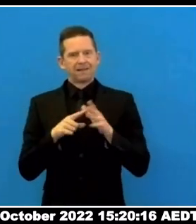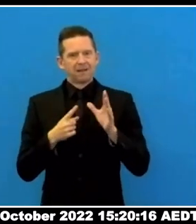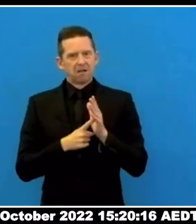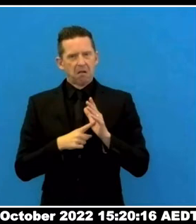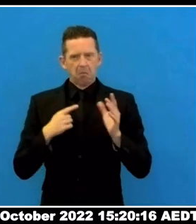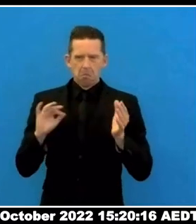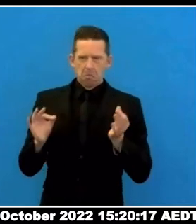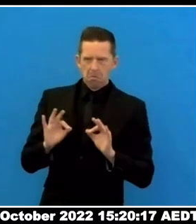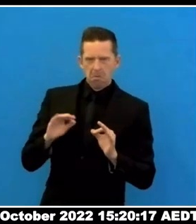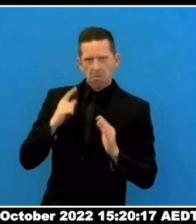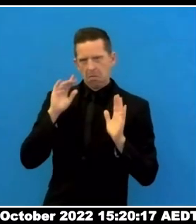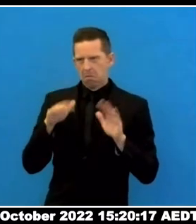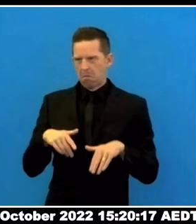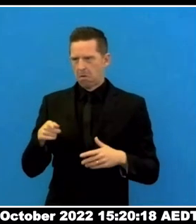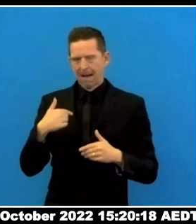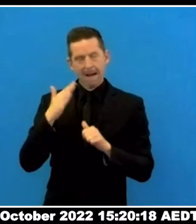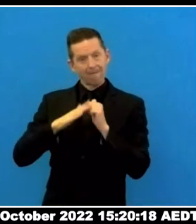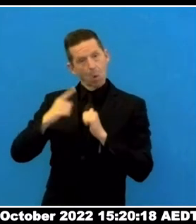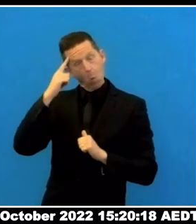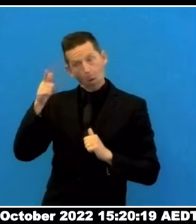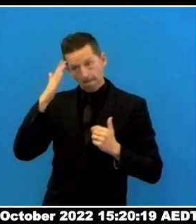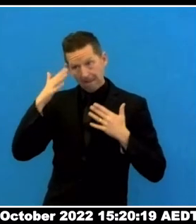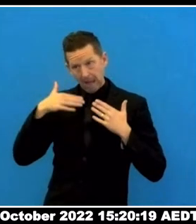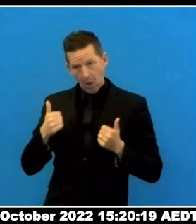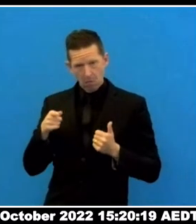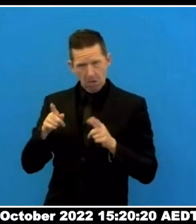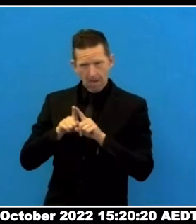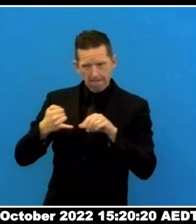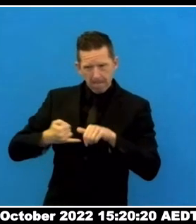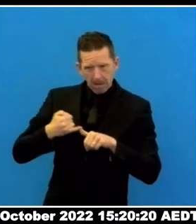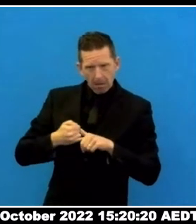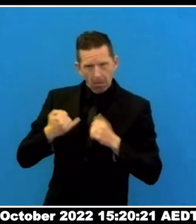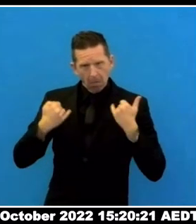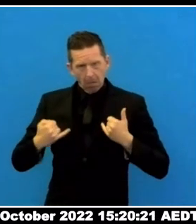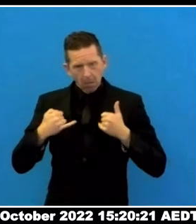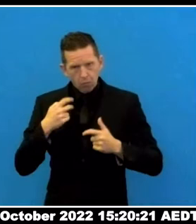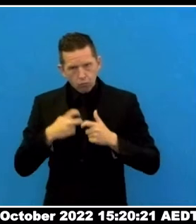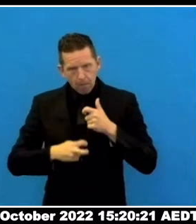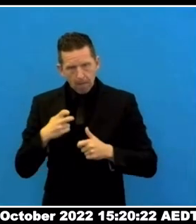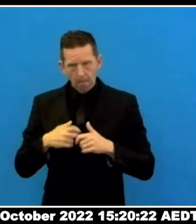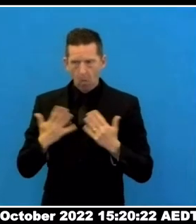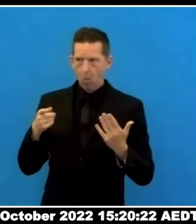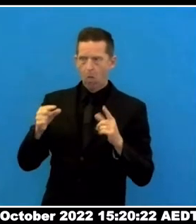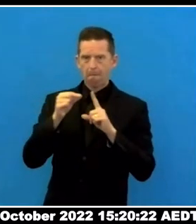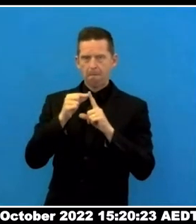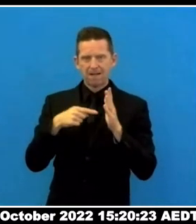or mental health illness or post traumatic stress disorder or stress.